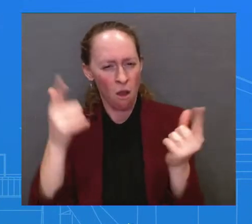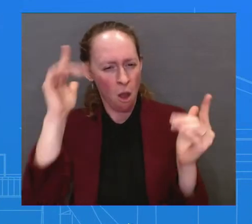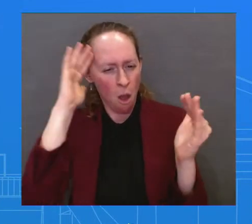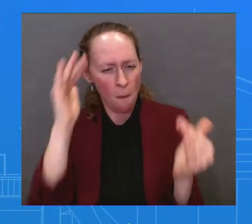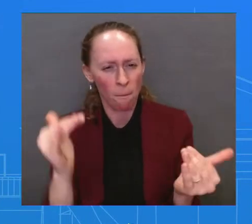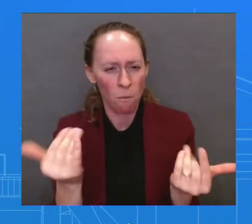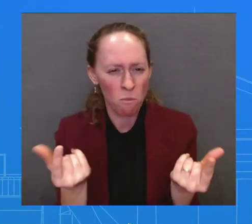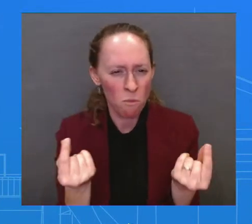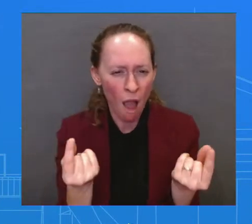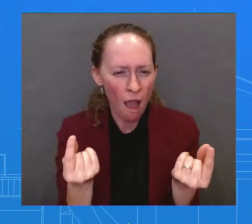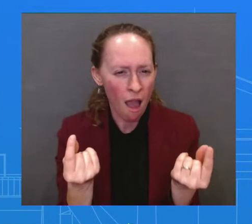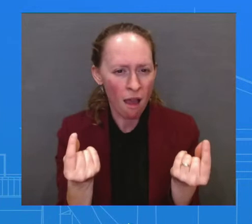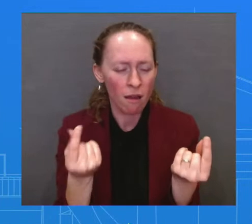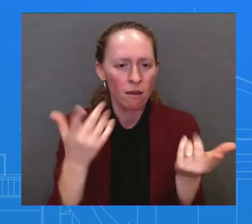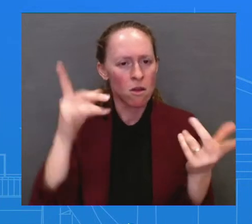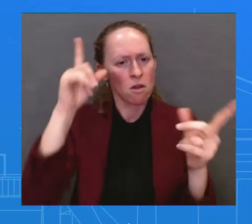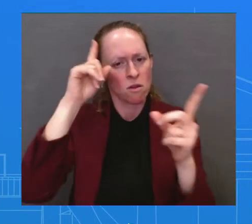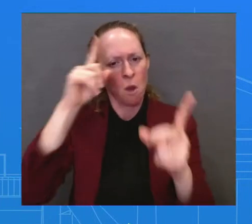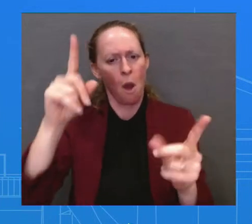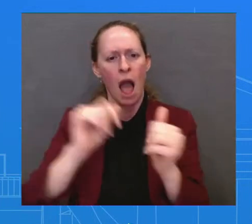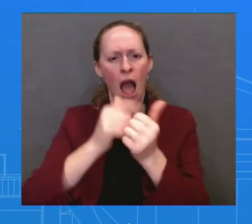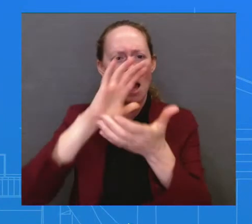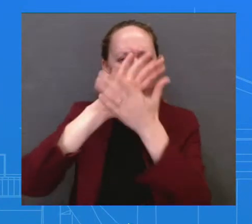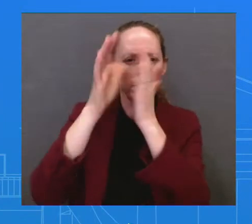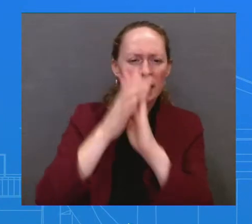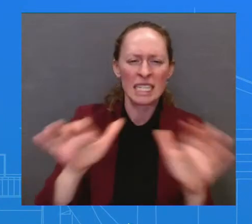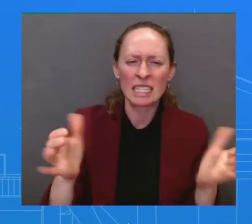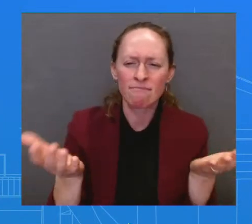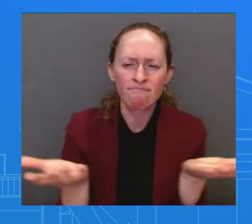of the peace plan, if you sat one of them down -- sovereignty and territorial integrity,